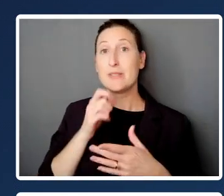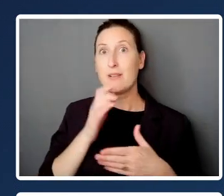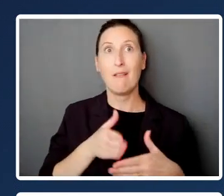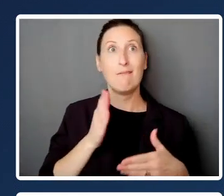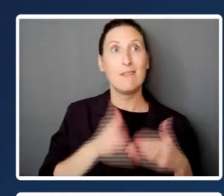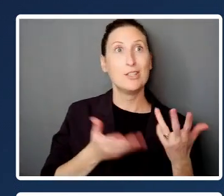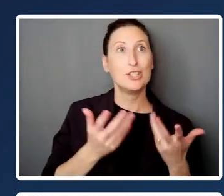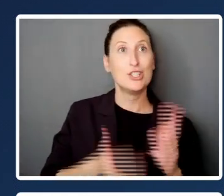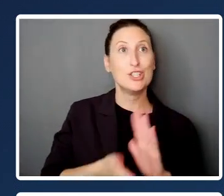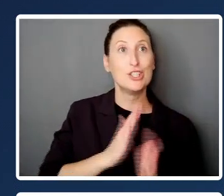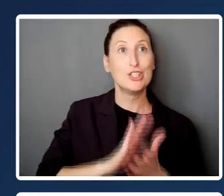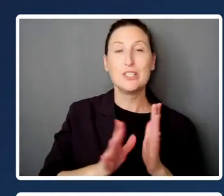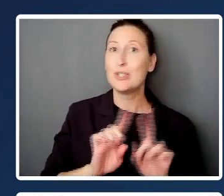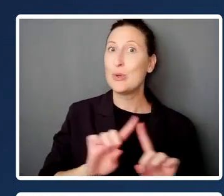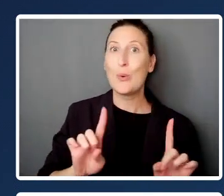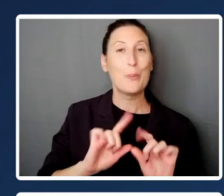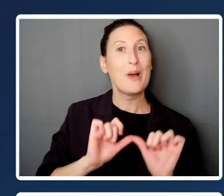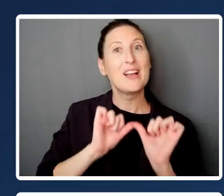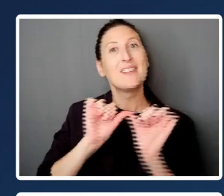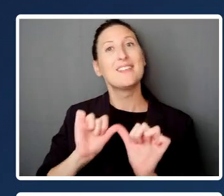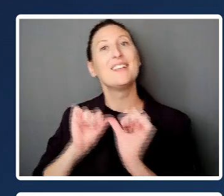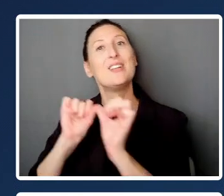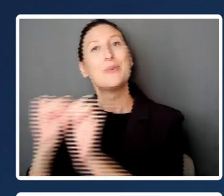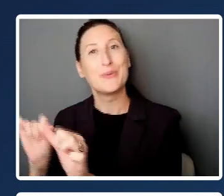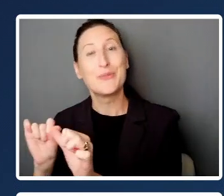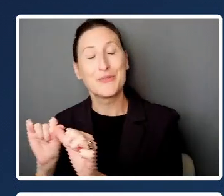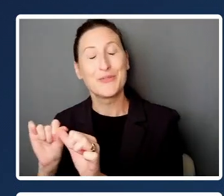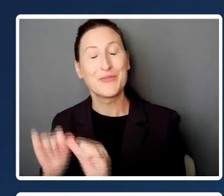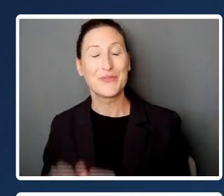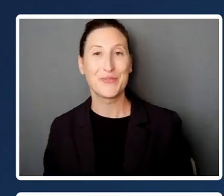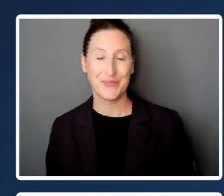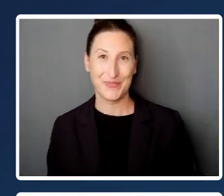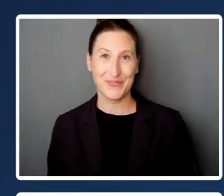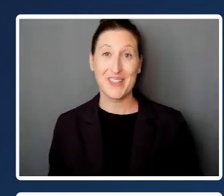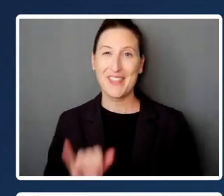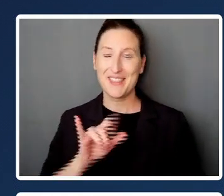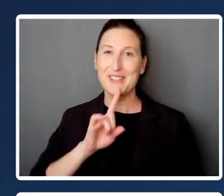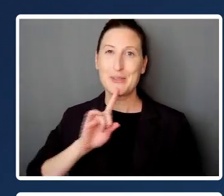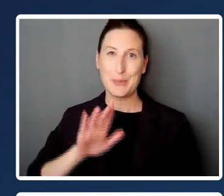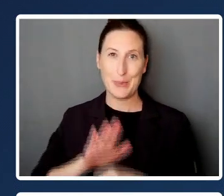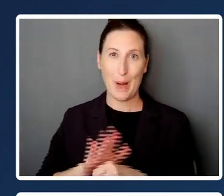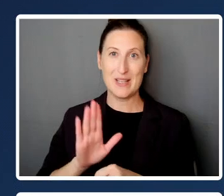You know, that's a promise I made to them at the student showcase.